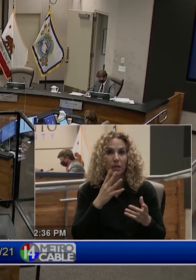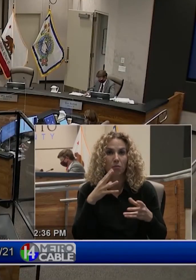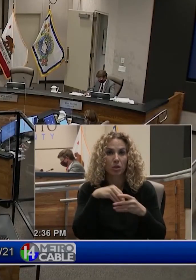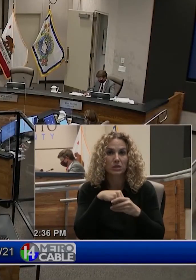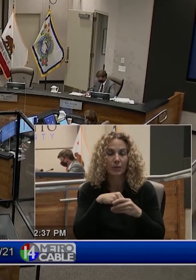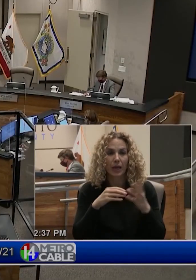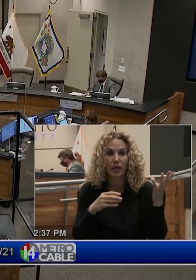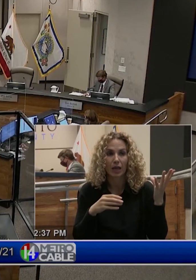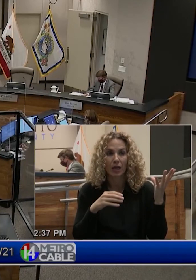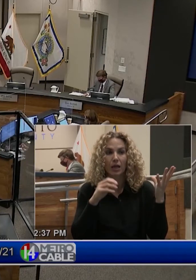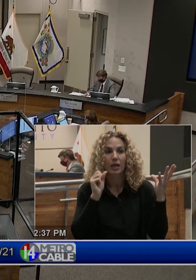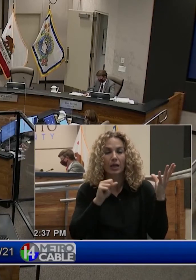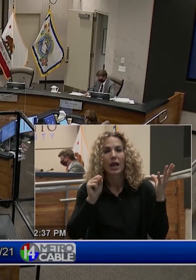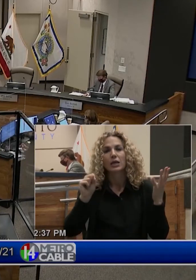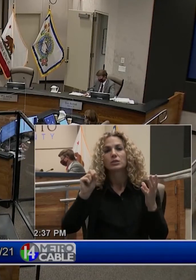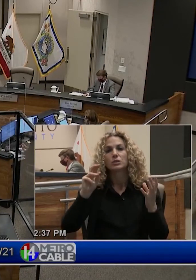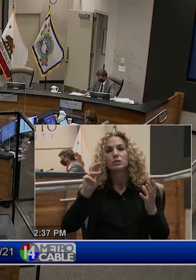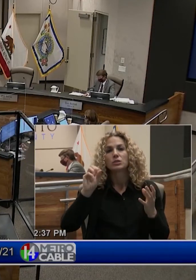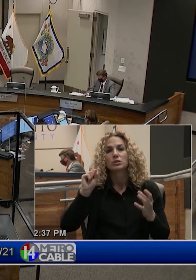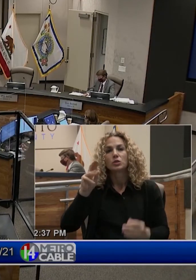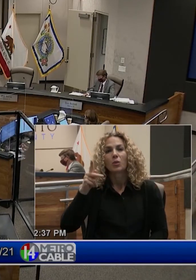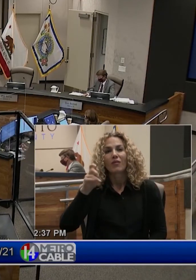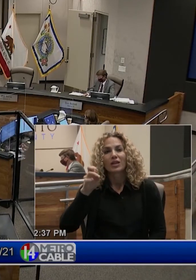YES. SUPERVISOR KENNEDY?